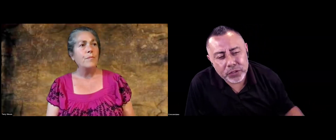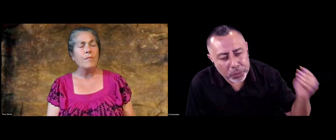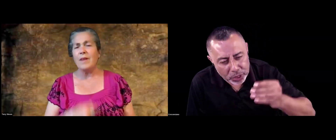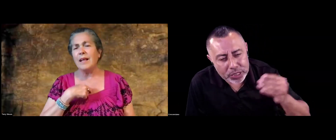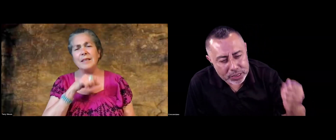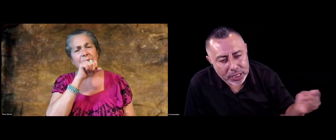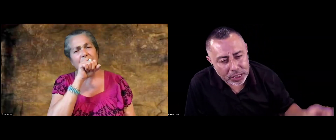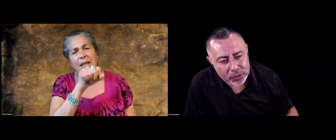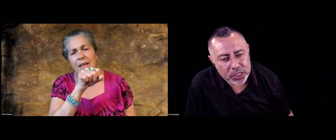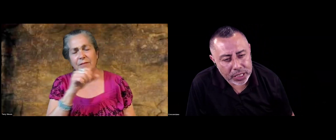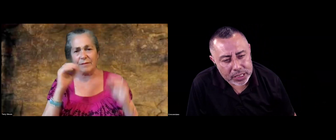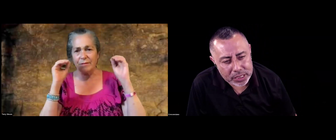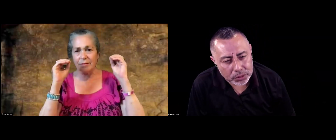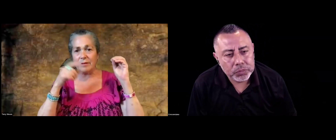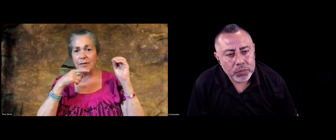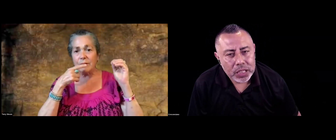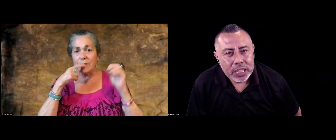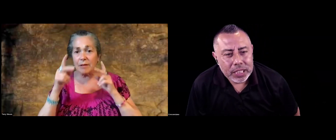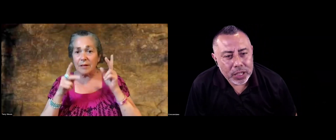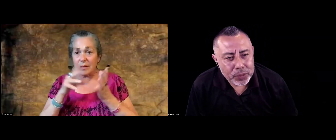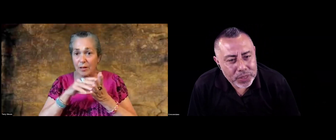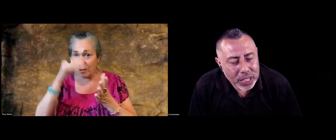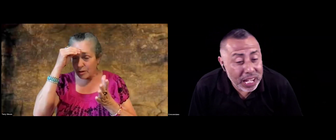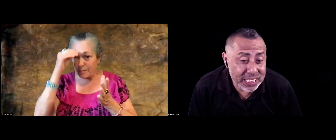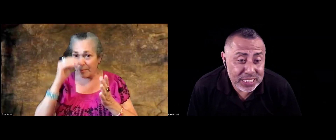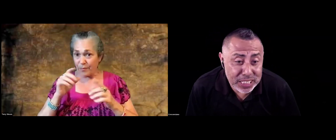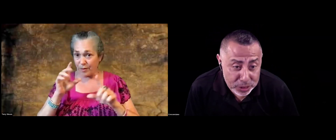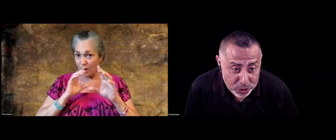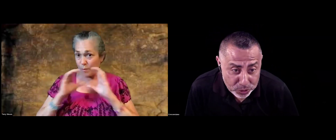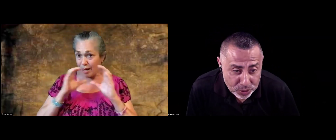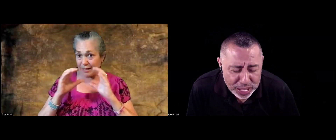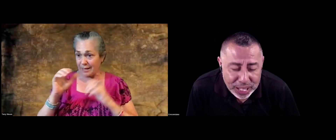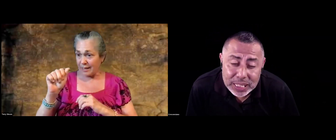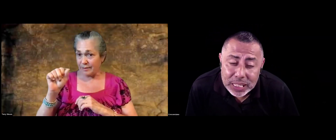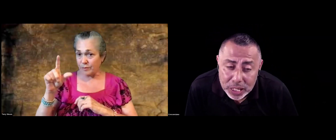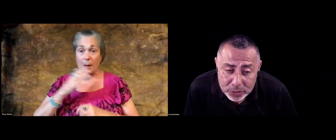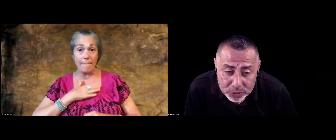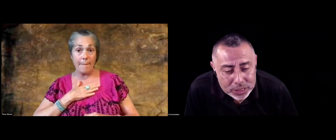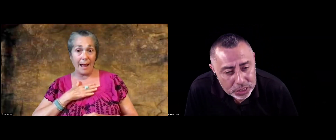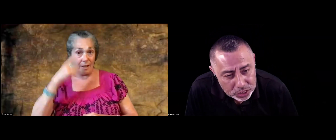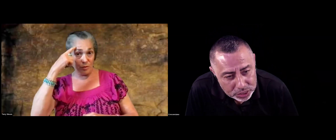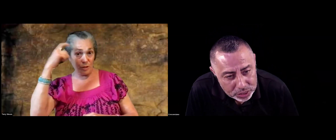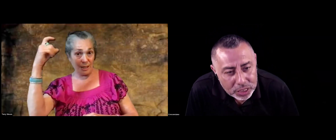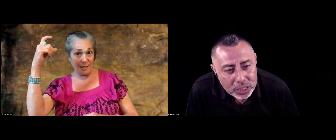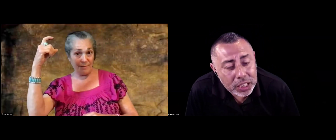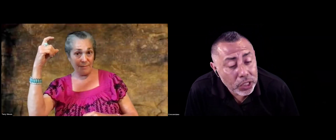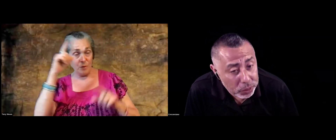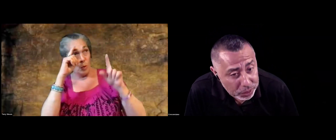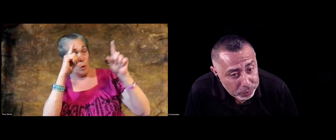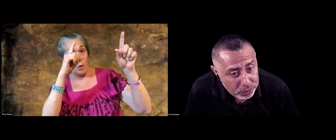It stands for American Sign Language, Now, I need to let you know. Love teaching.